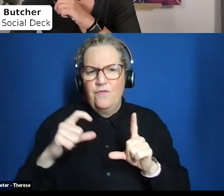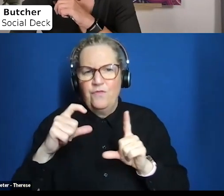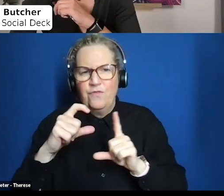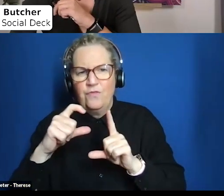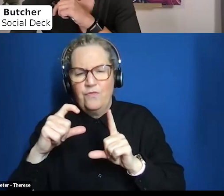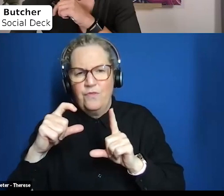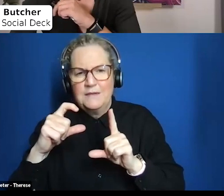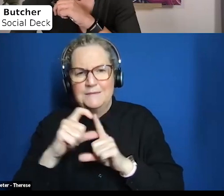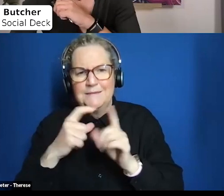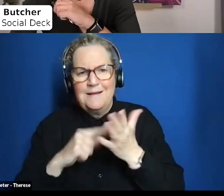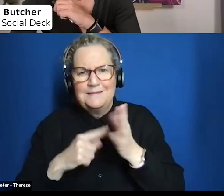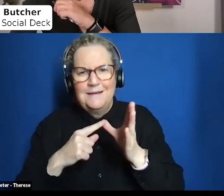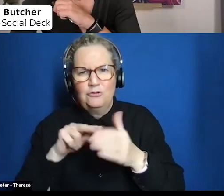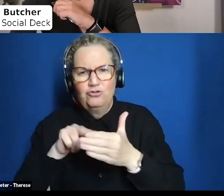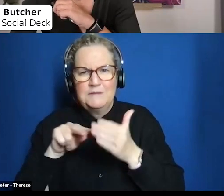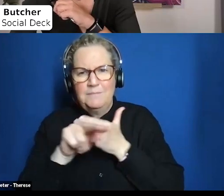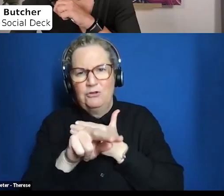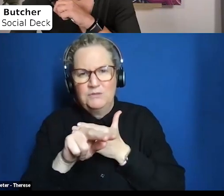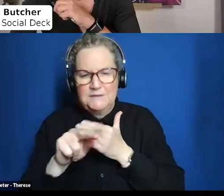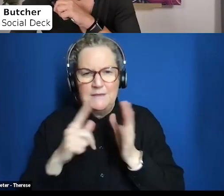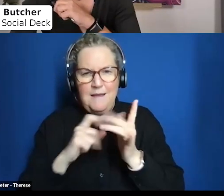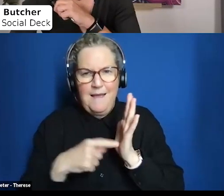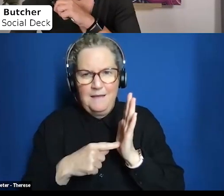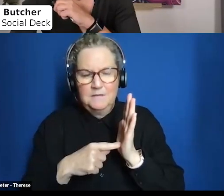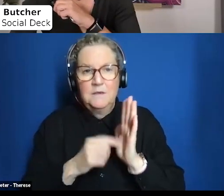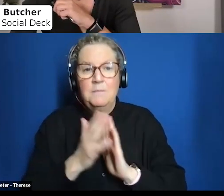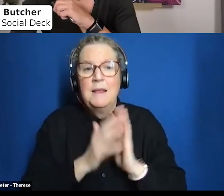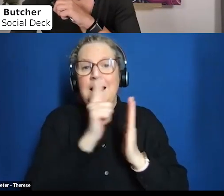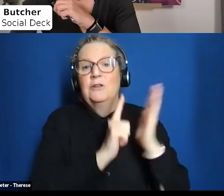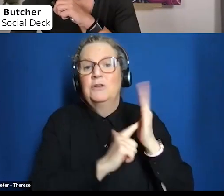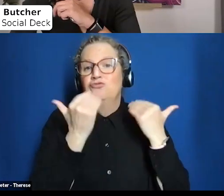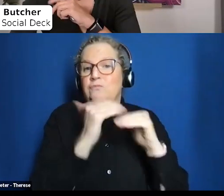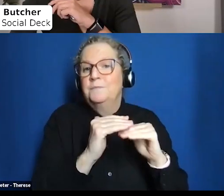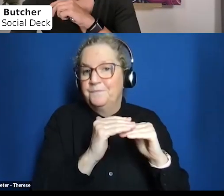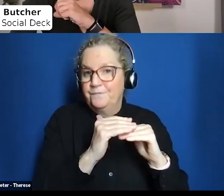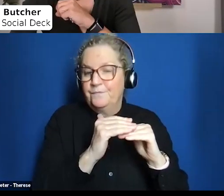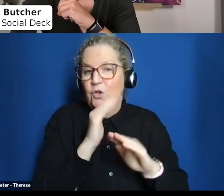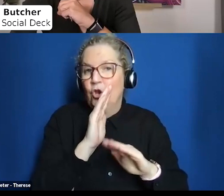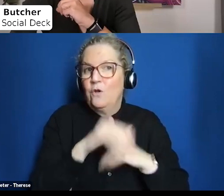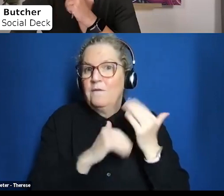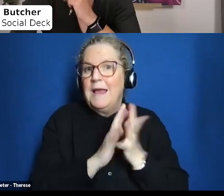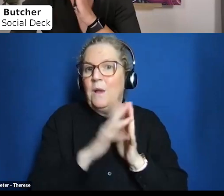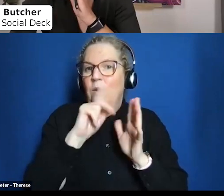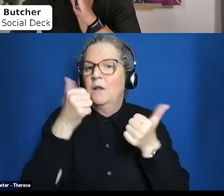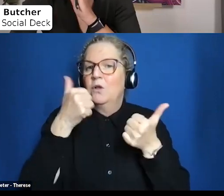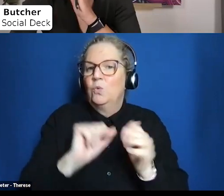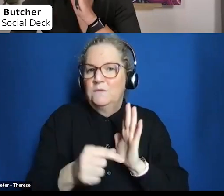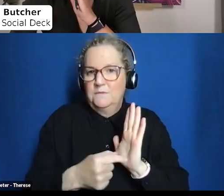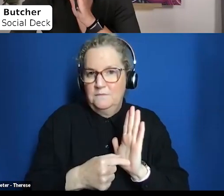And what that does is that places legislative restrictions on how it can be used.